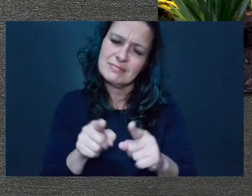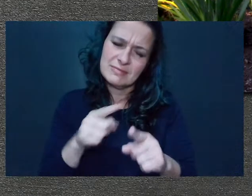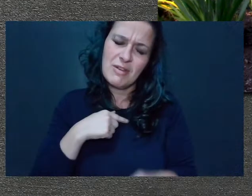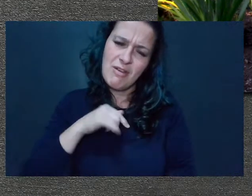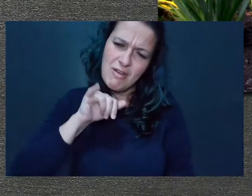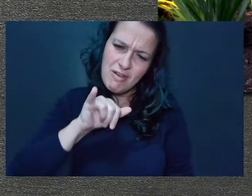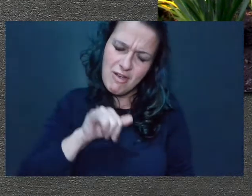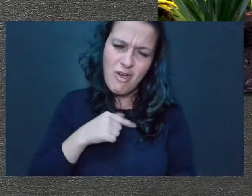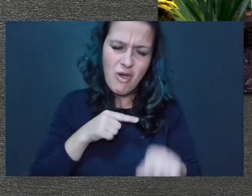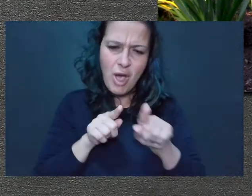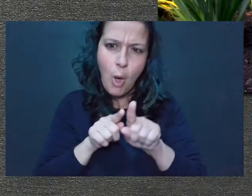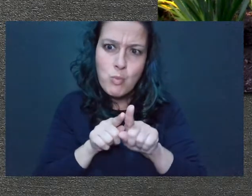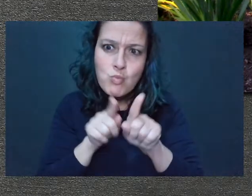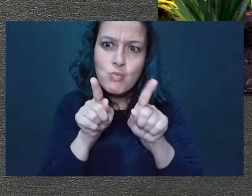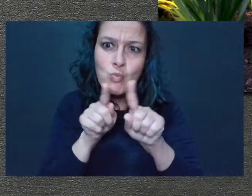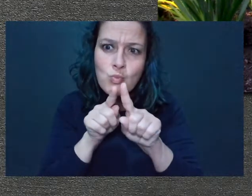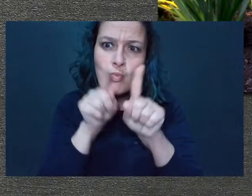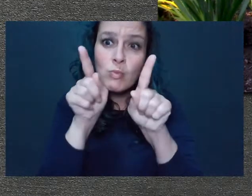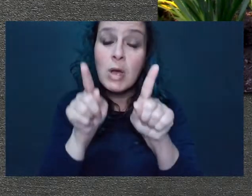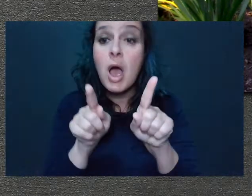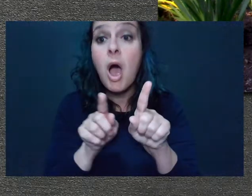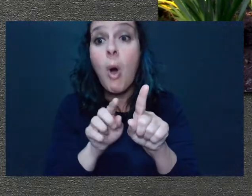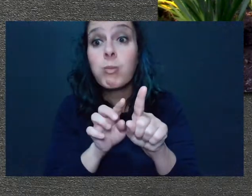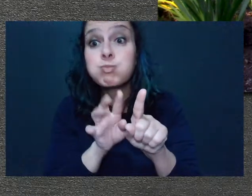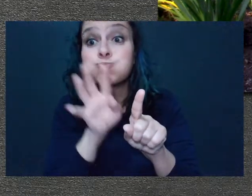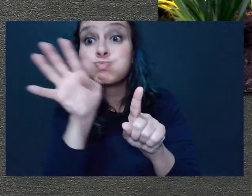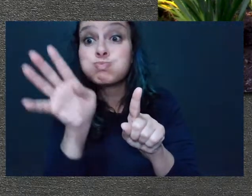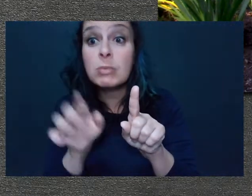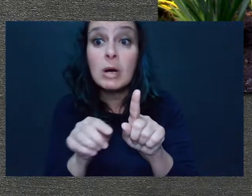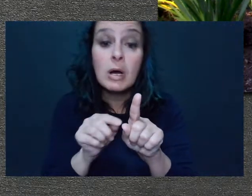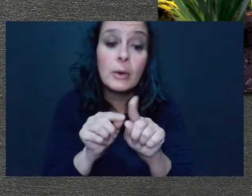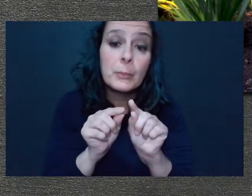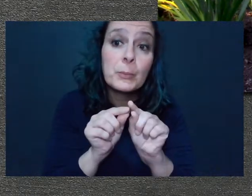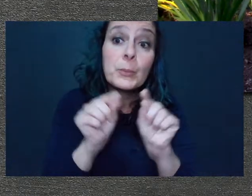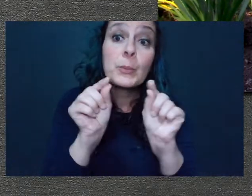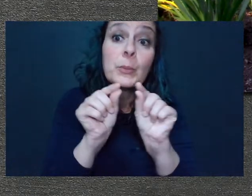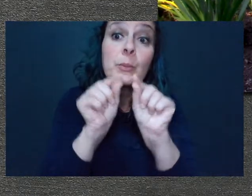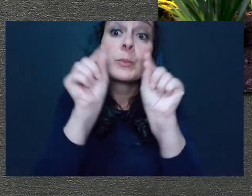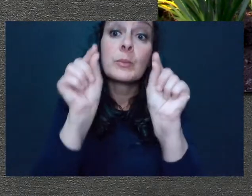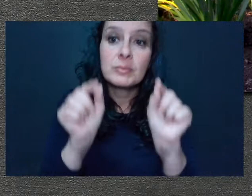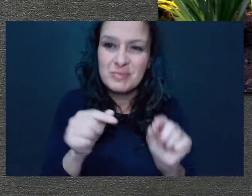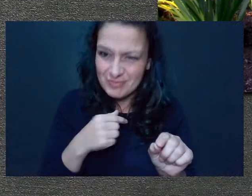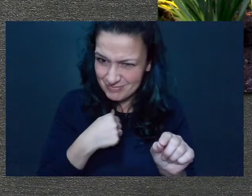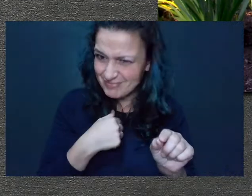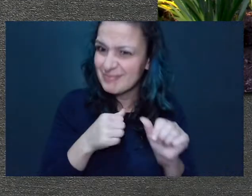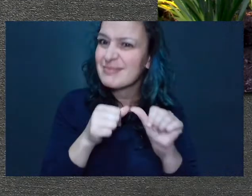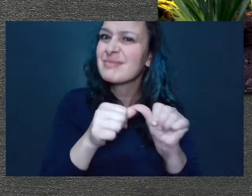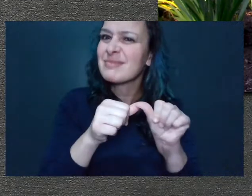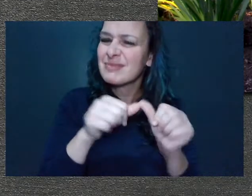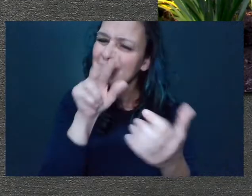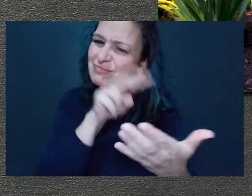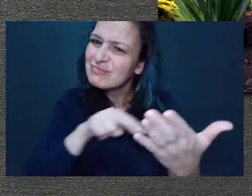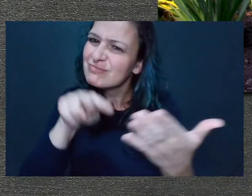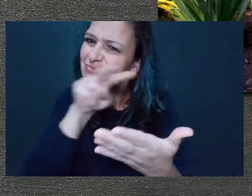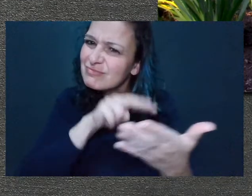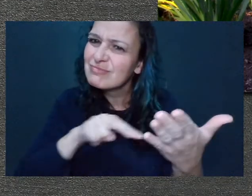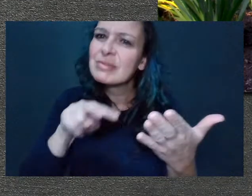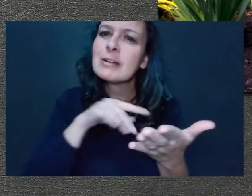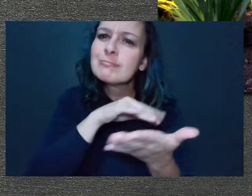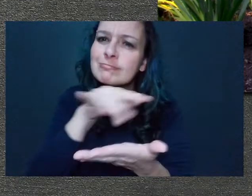Which ones are thick, which ones are thin? I'm gonna continue sketching my hydrangea blossom here,